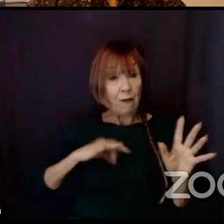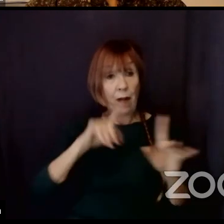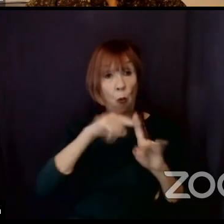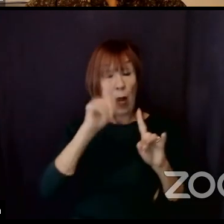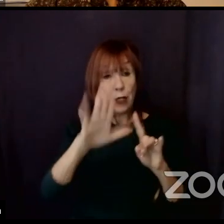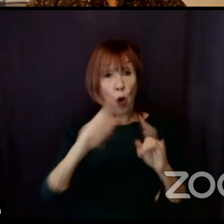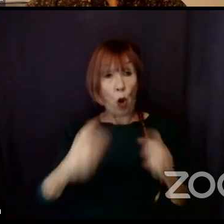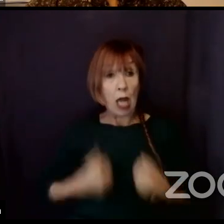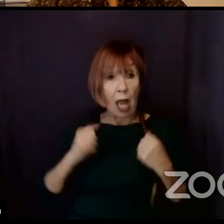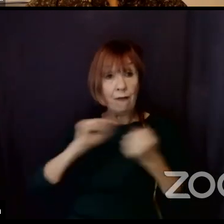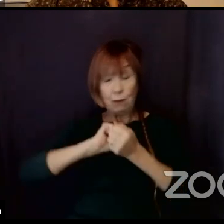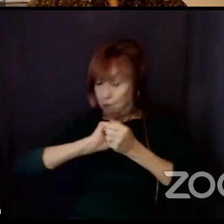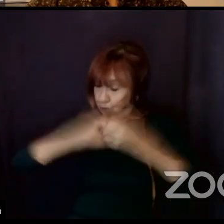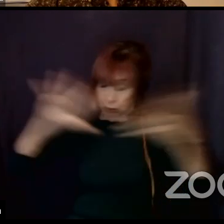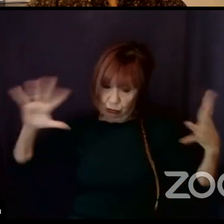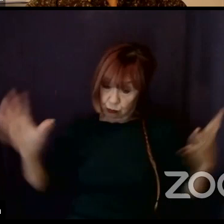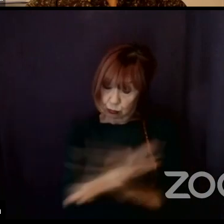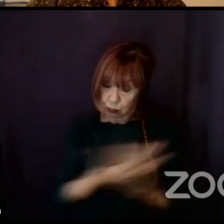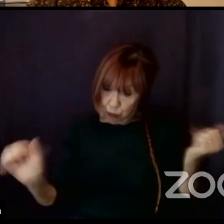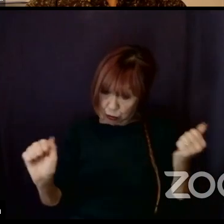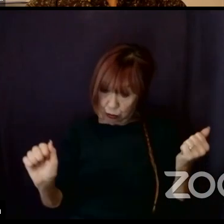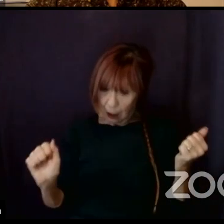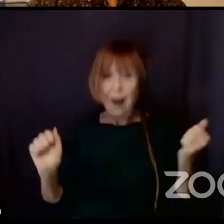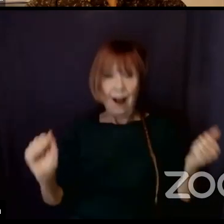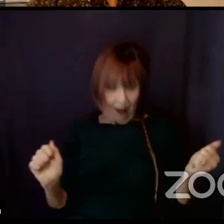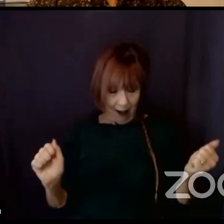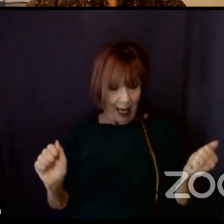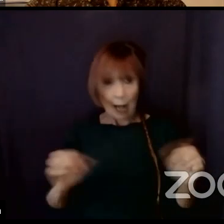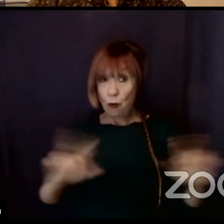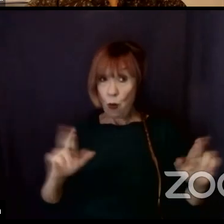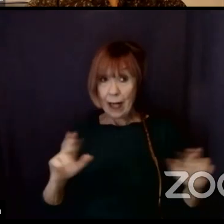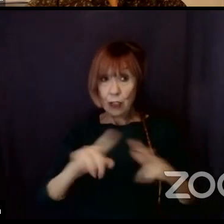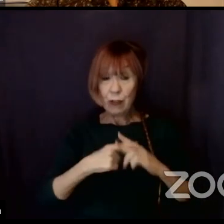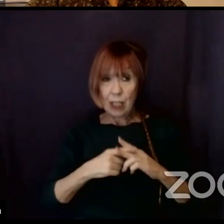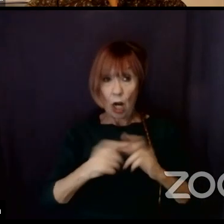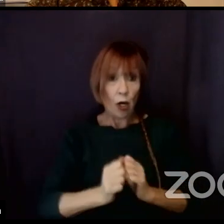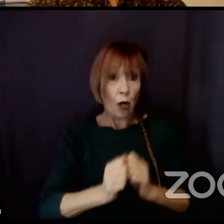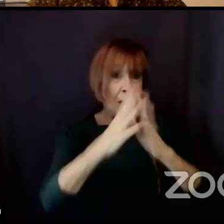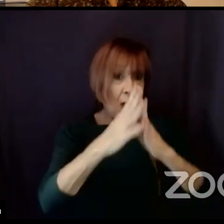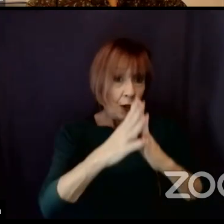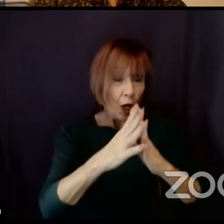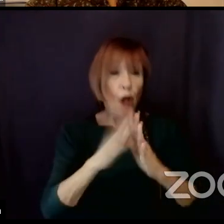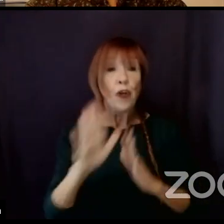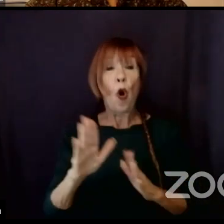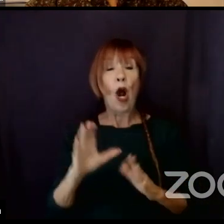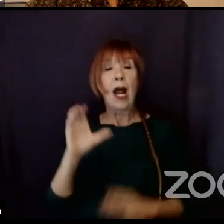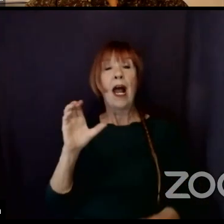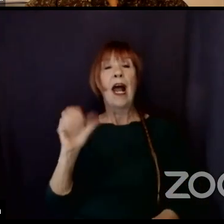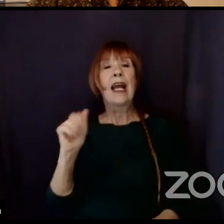to start rebuilding, you have a nice clean canvas. And my canvas, I immediately began covering